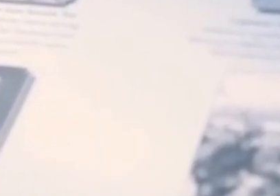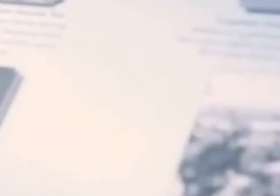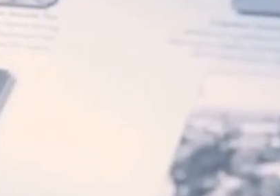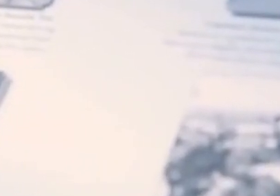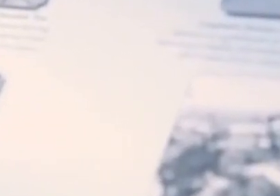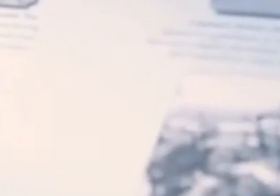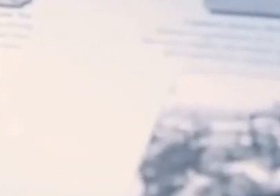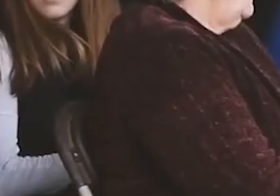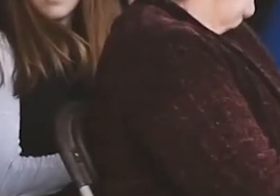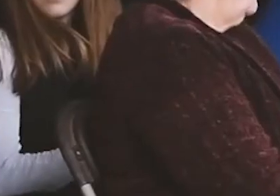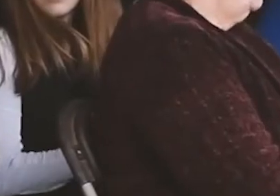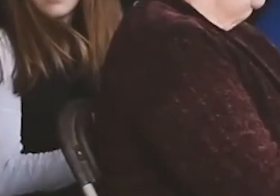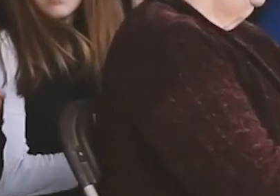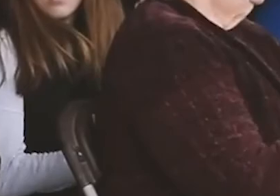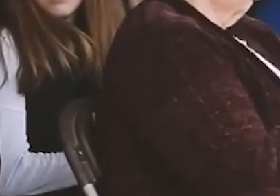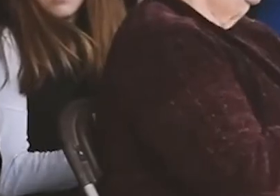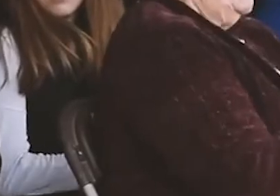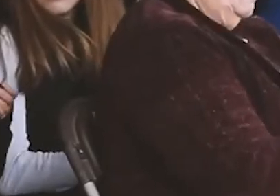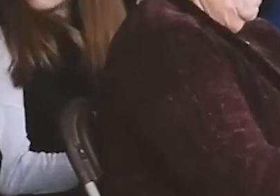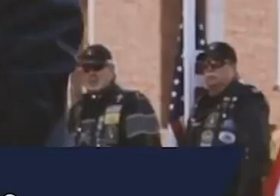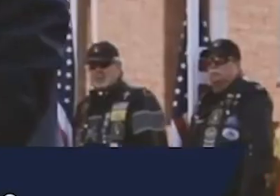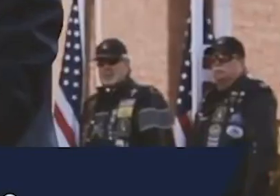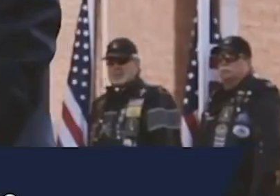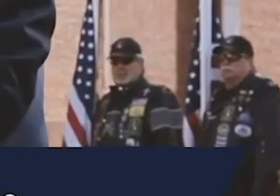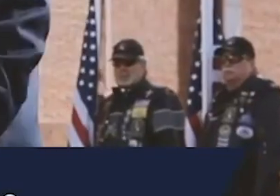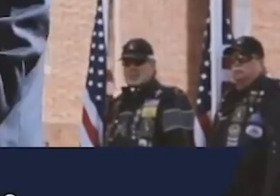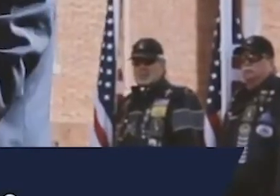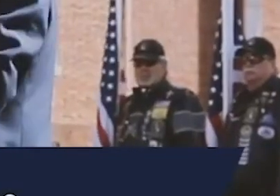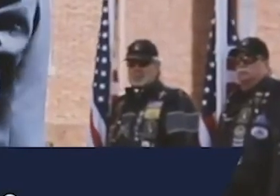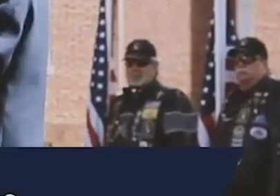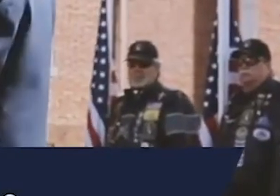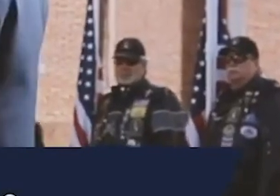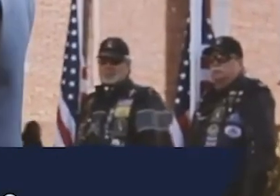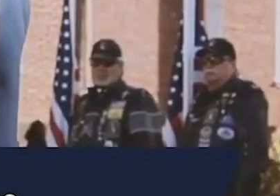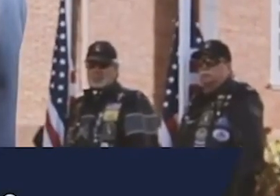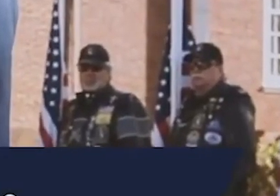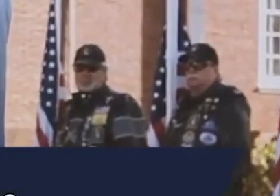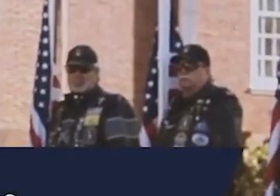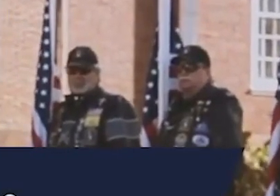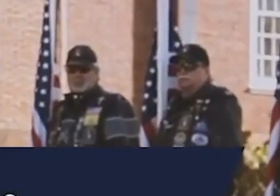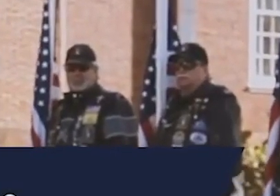right, and all the things that have changed. So when I first started, women couldn't fly in